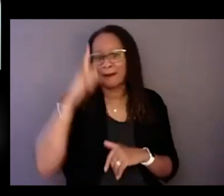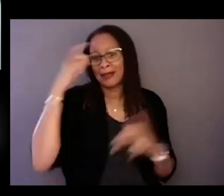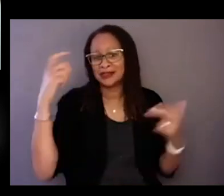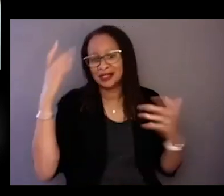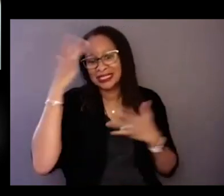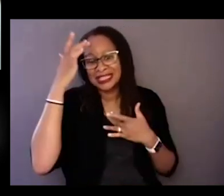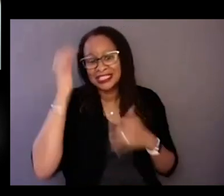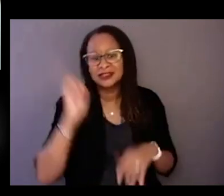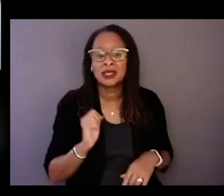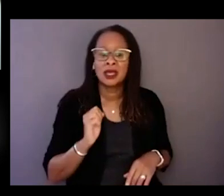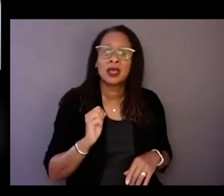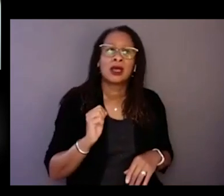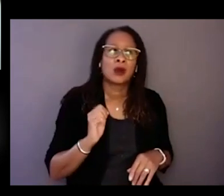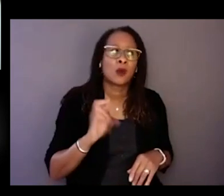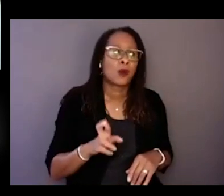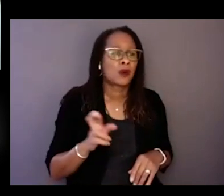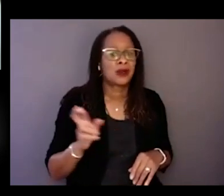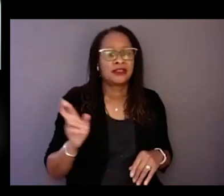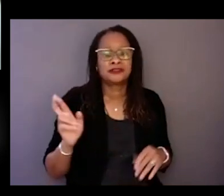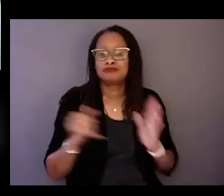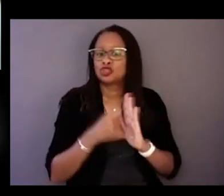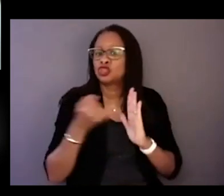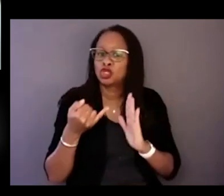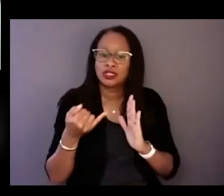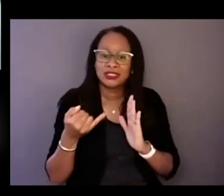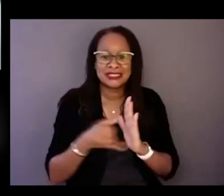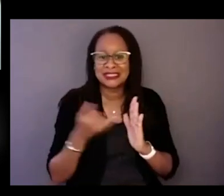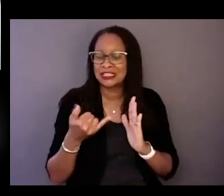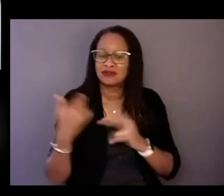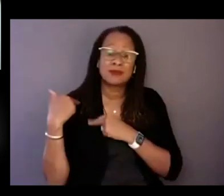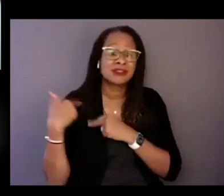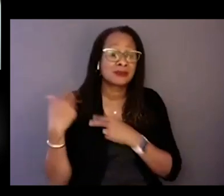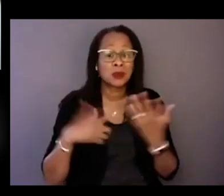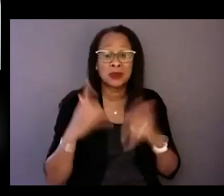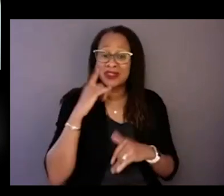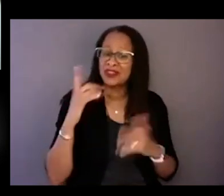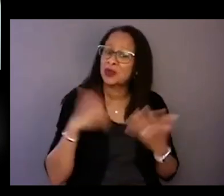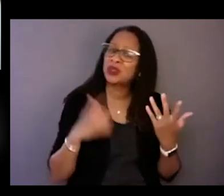in terms of their perception of journalistic coverage, any of the above, what do you hope they feel watching this?